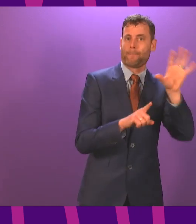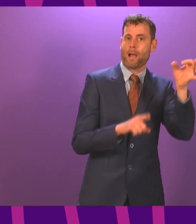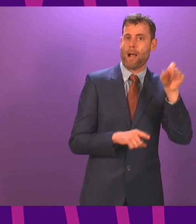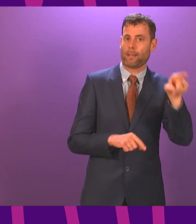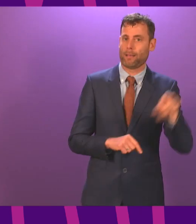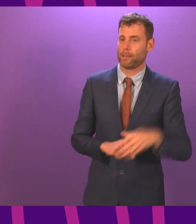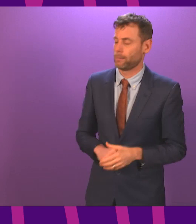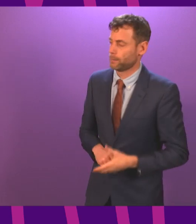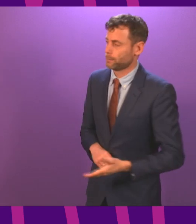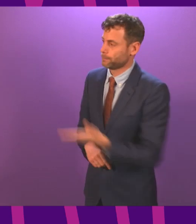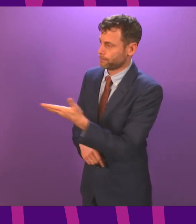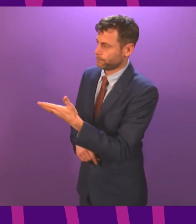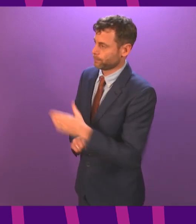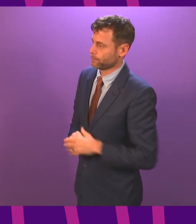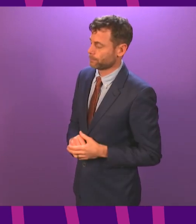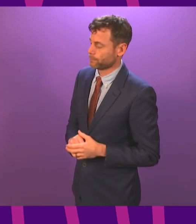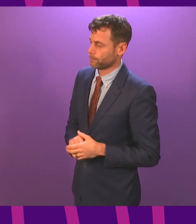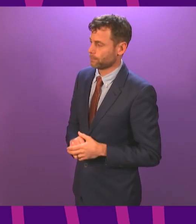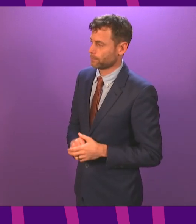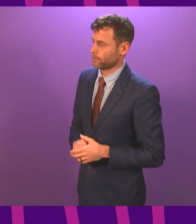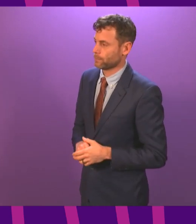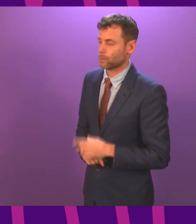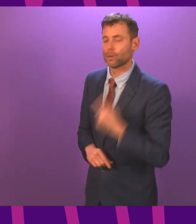so I will definitely go along to get tested. Will the First Minister join me in encouraging